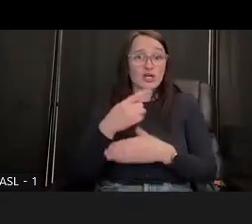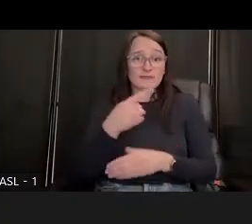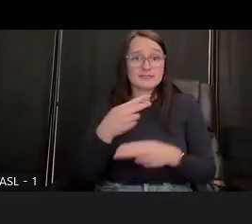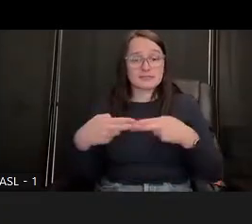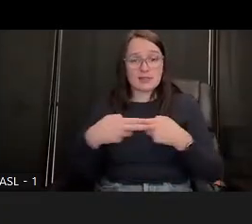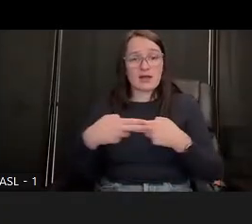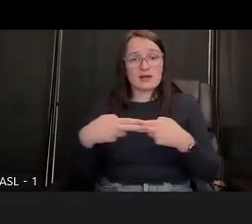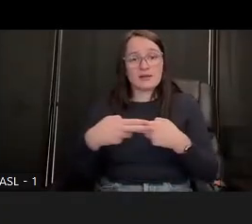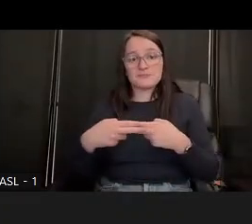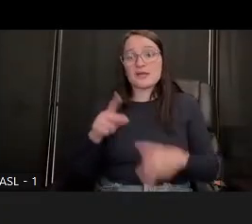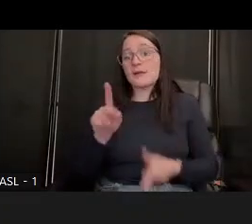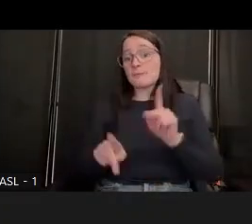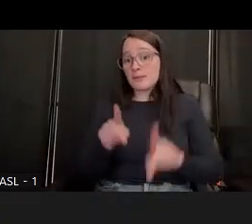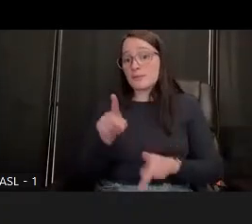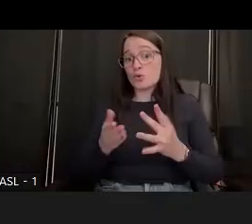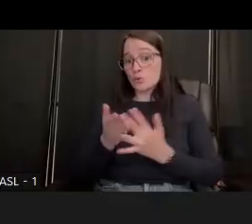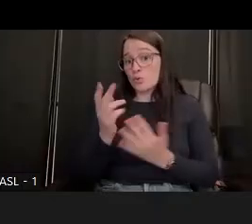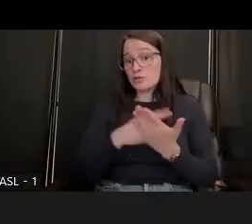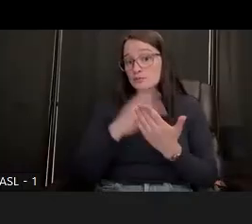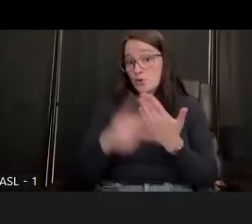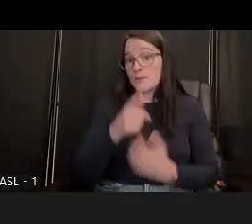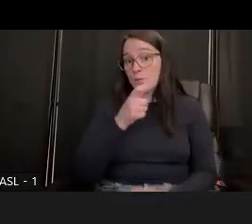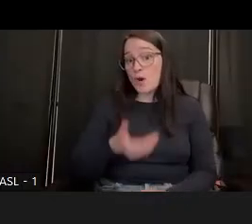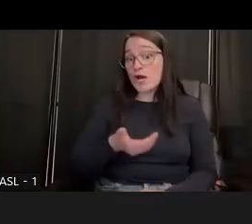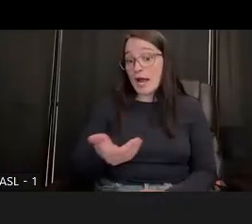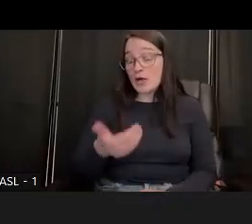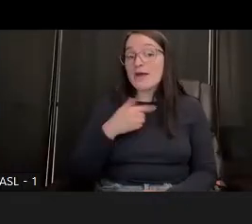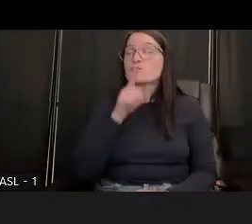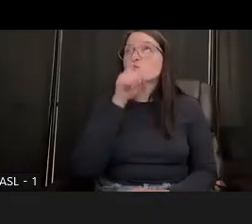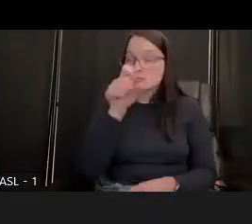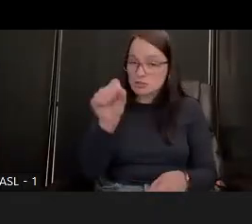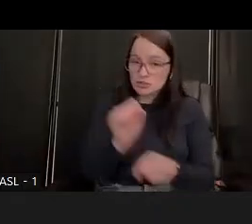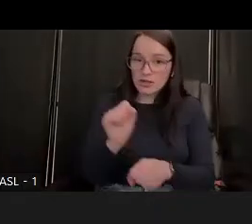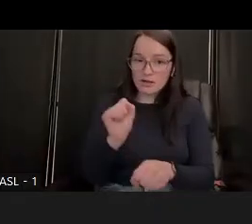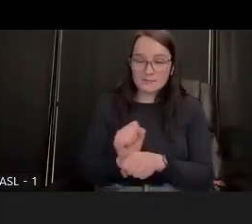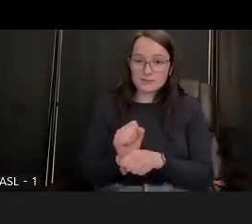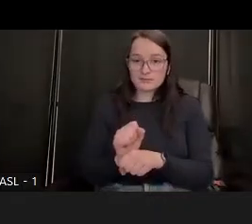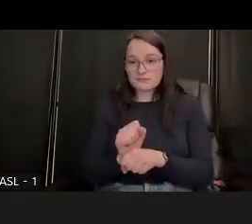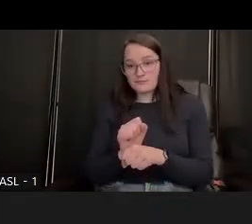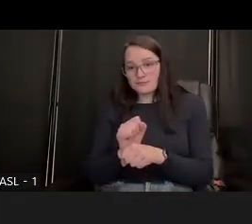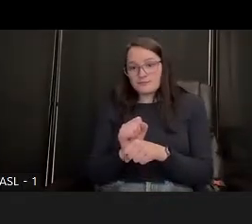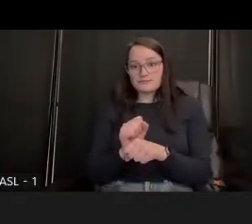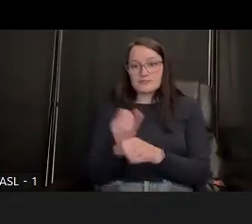program are doing real work, real jobs. So these are things that those suppliers need to do in